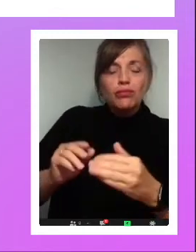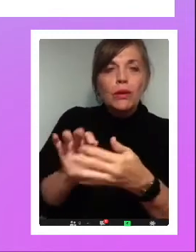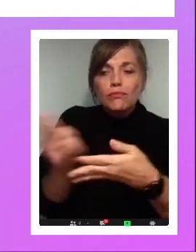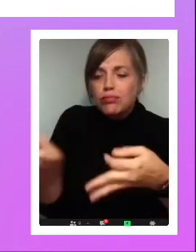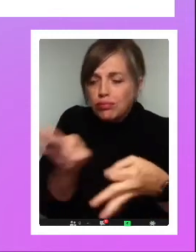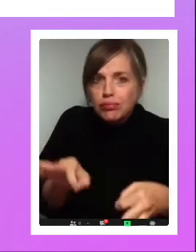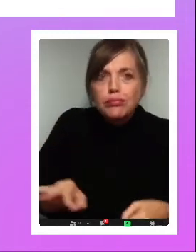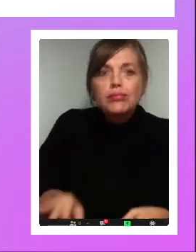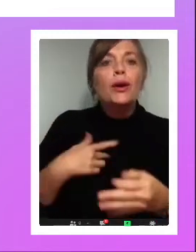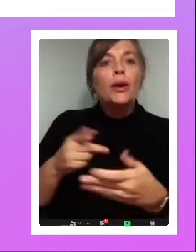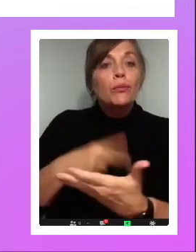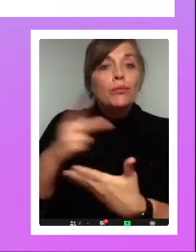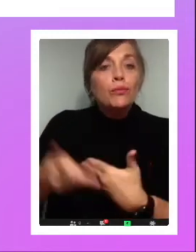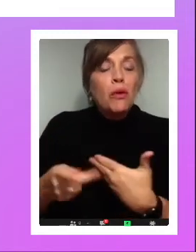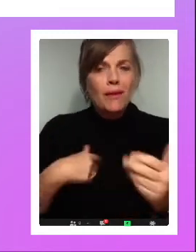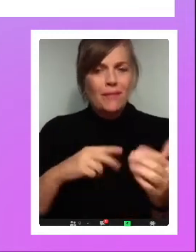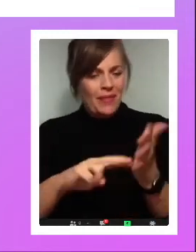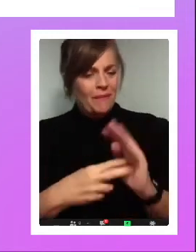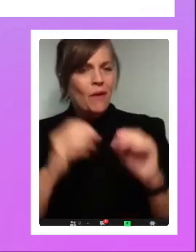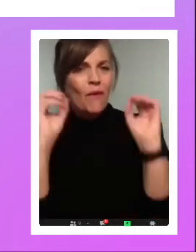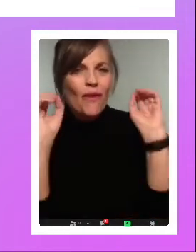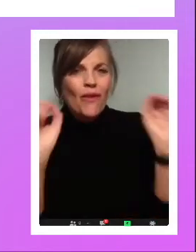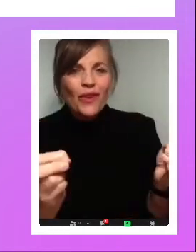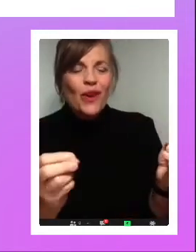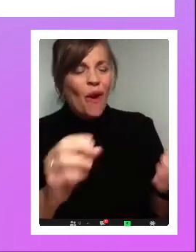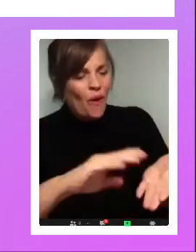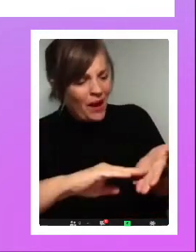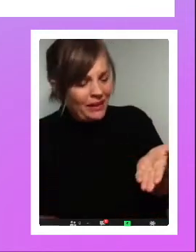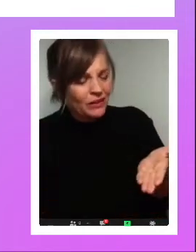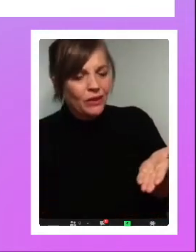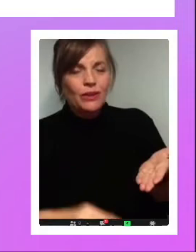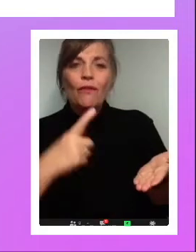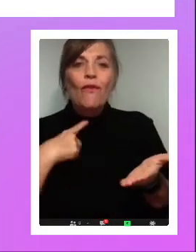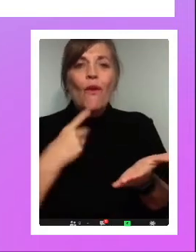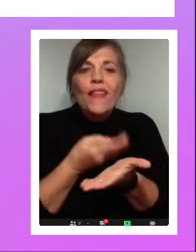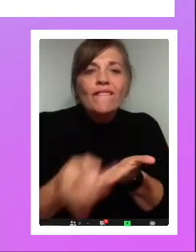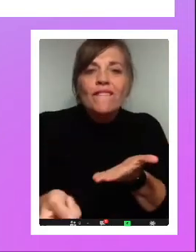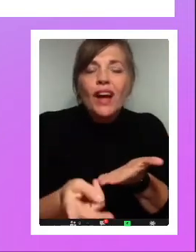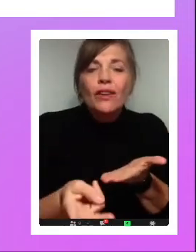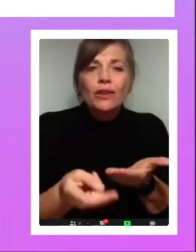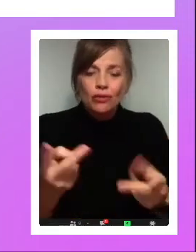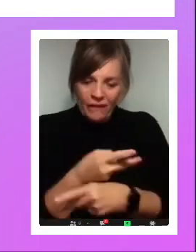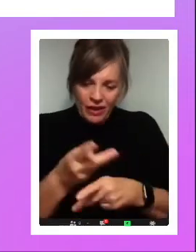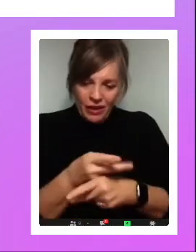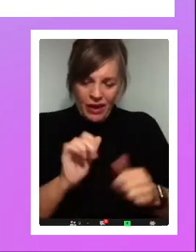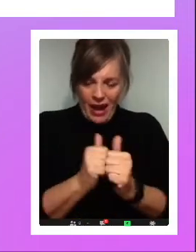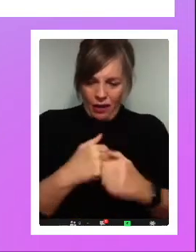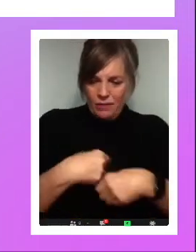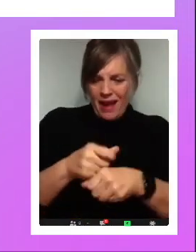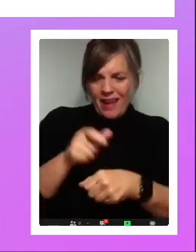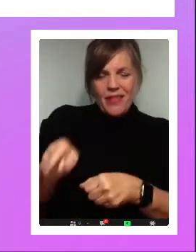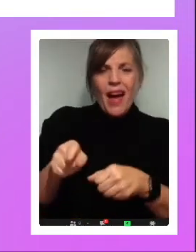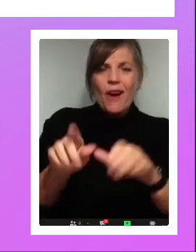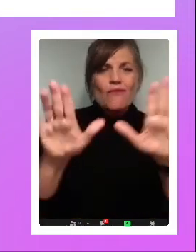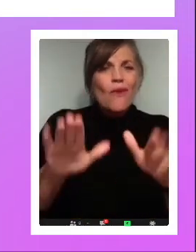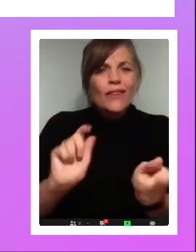to figure out how to adapt this wonderful and adaptable device to accommodate